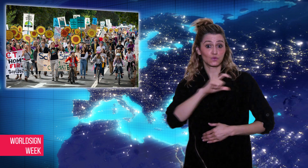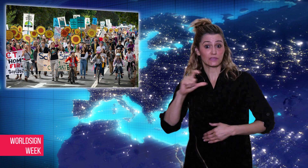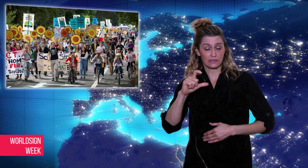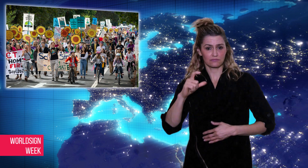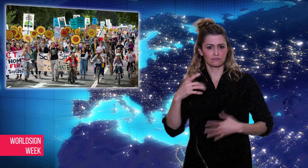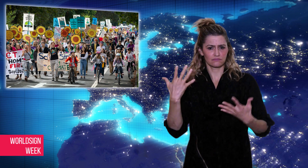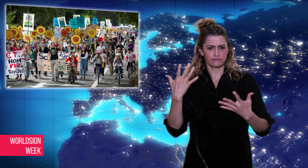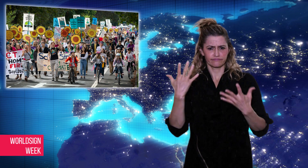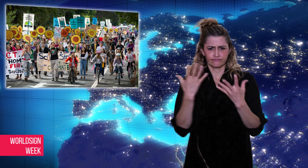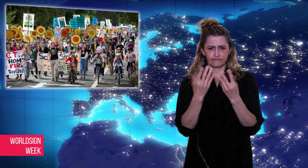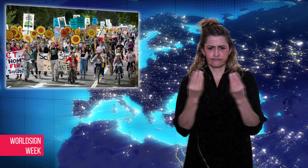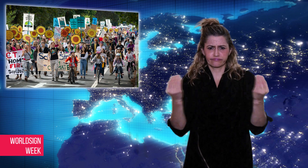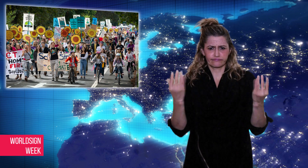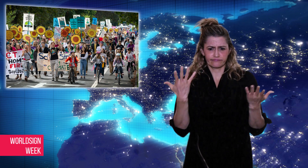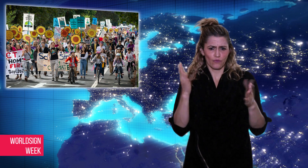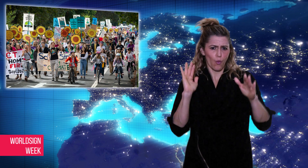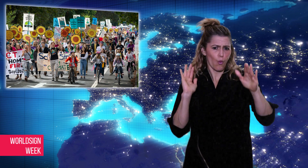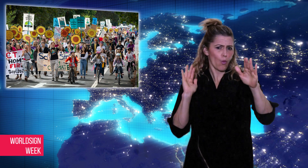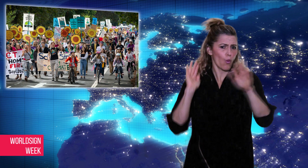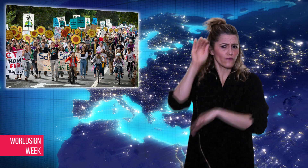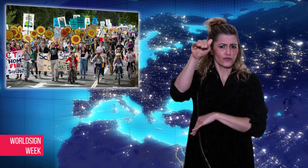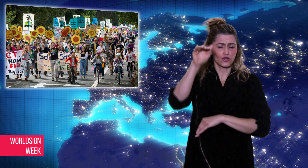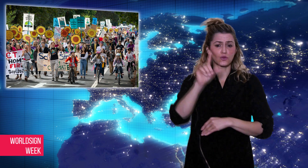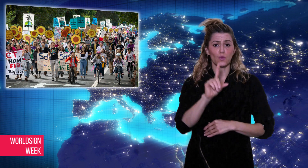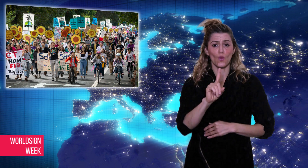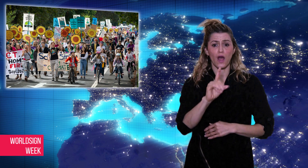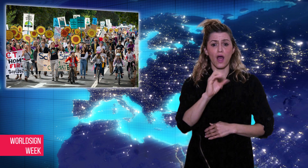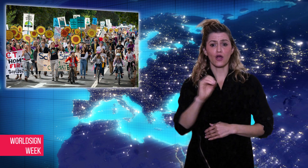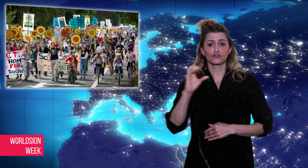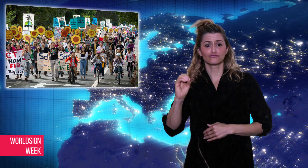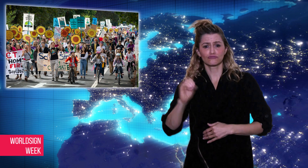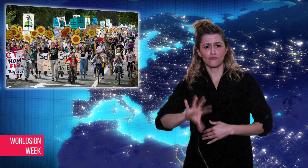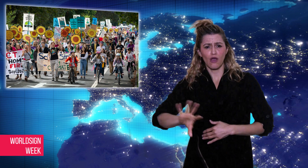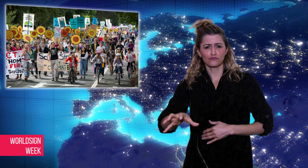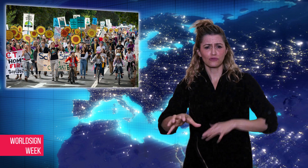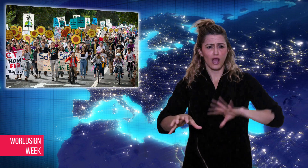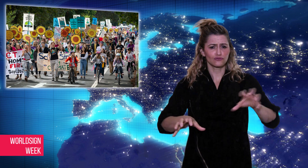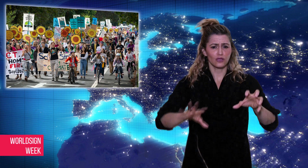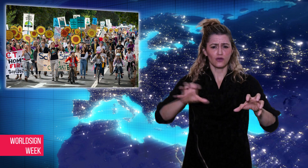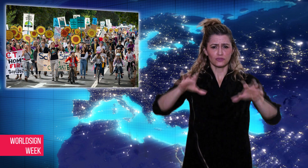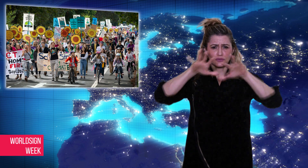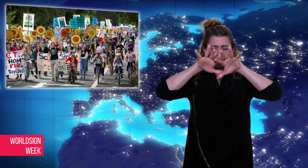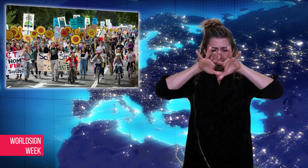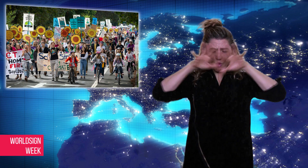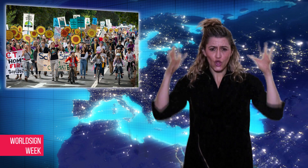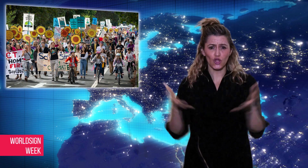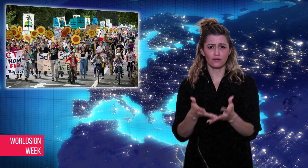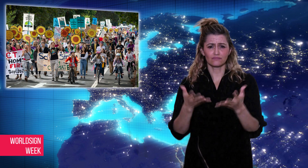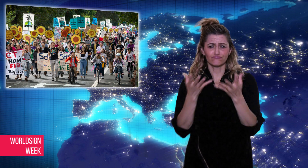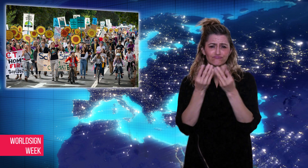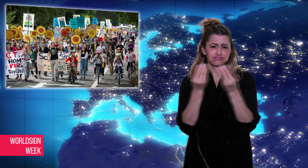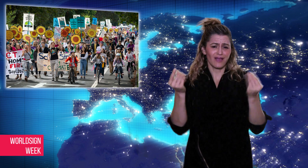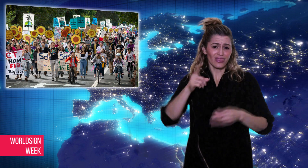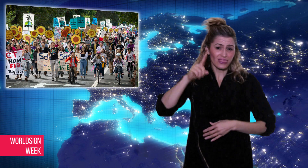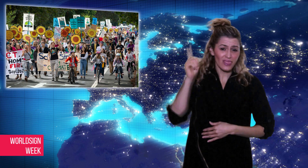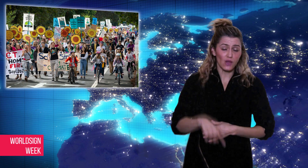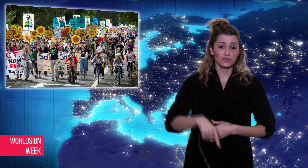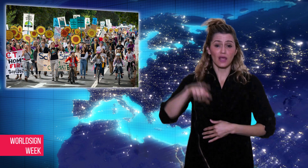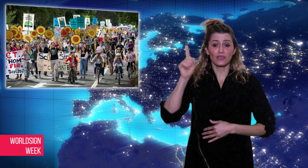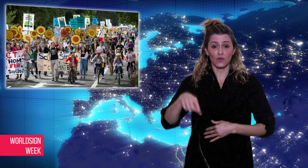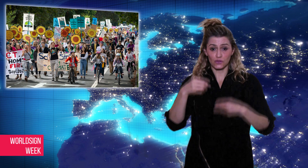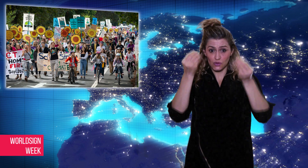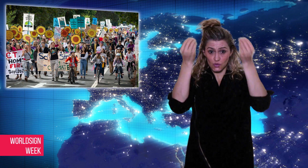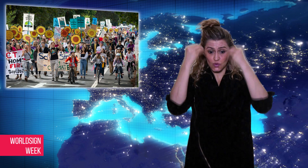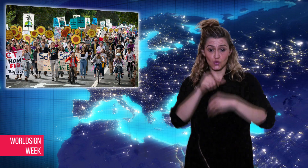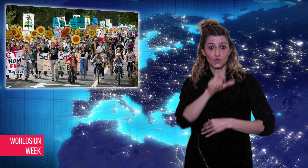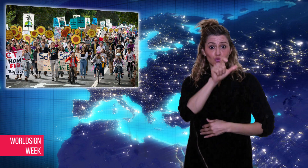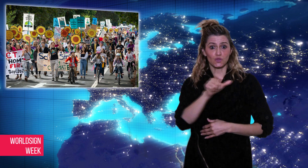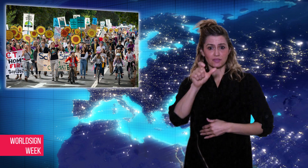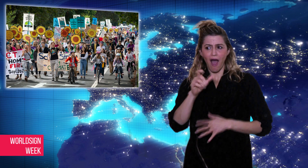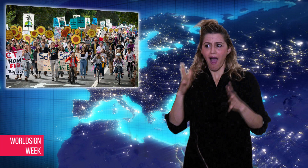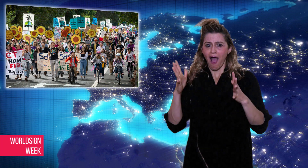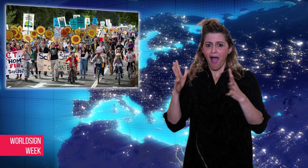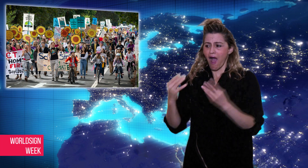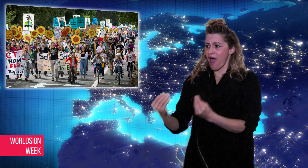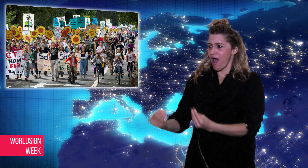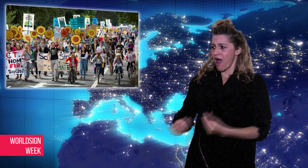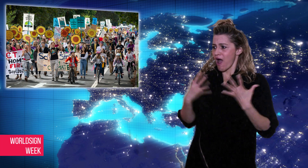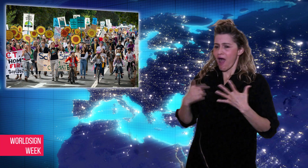over 100 countries were inspired to walk out of